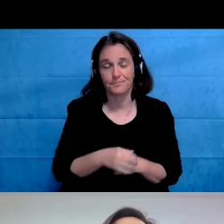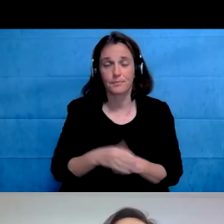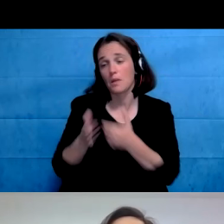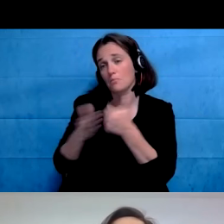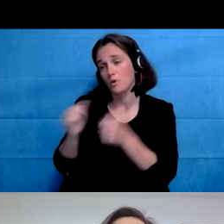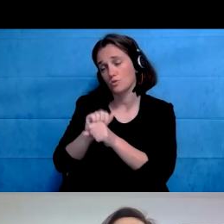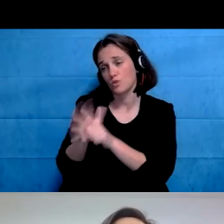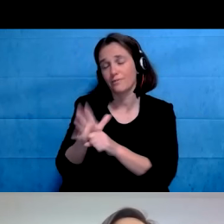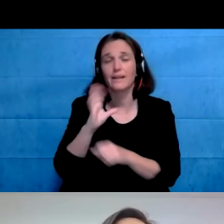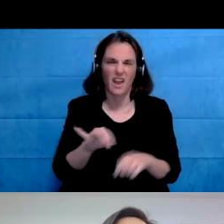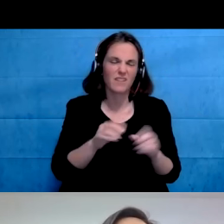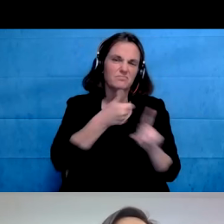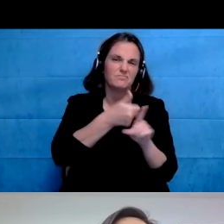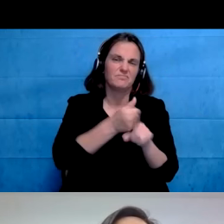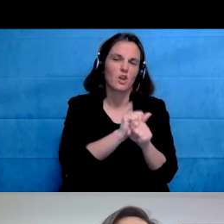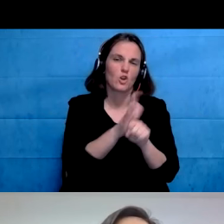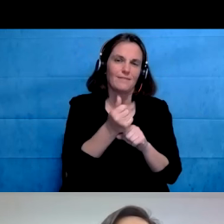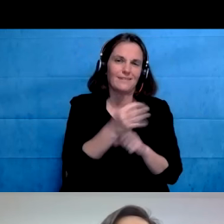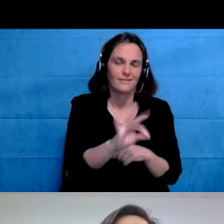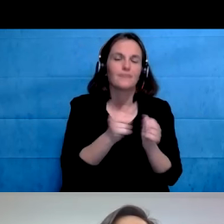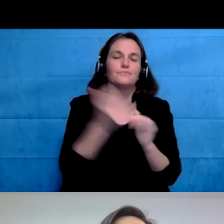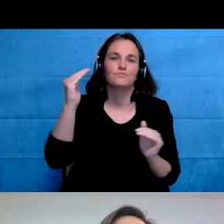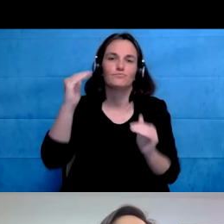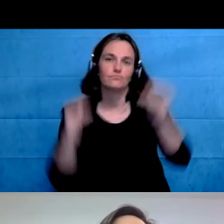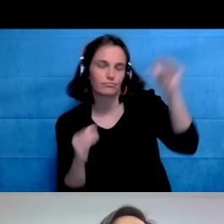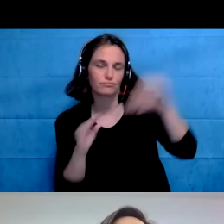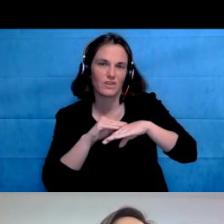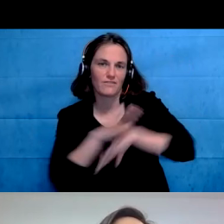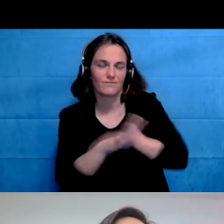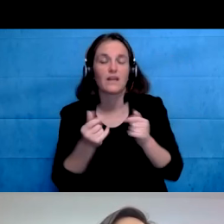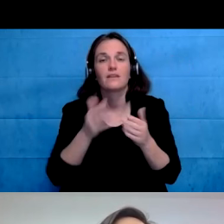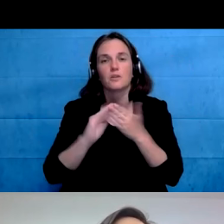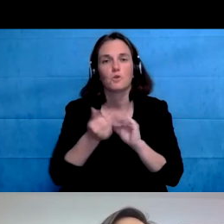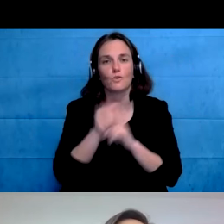to disproportionately affect communities of color. When we look at just studies from the United States